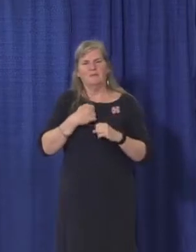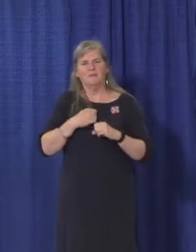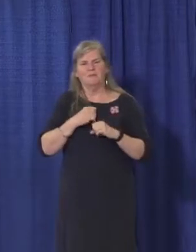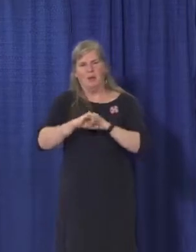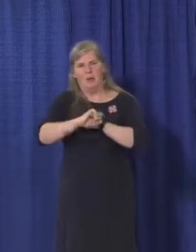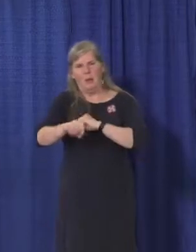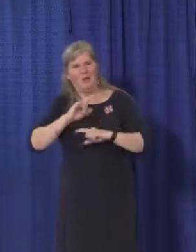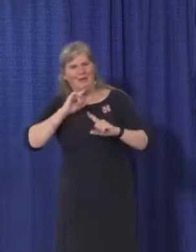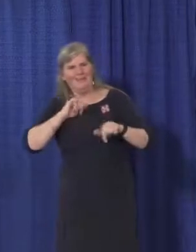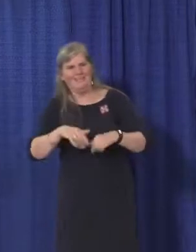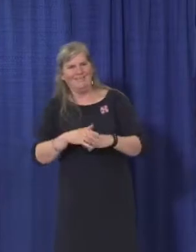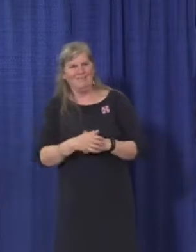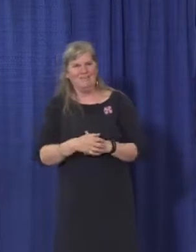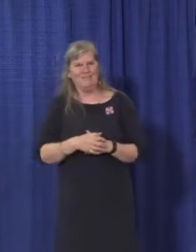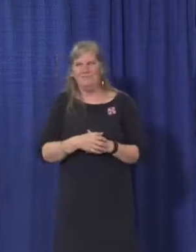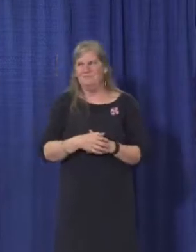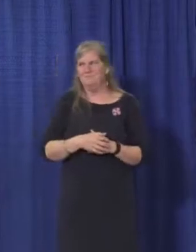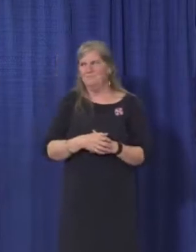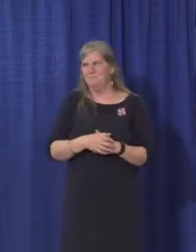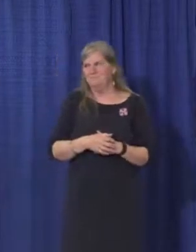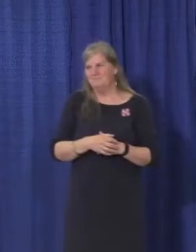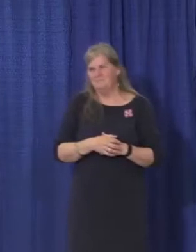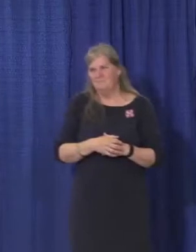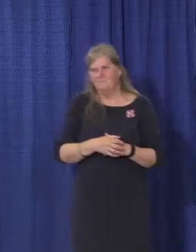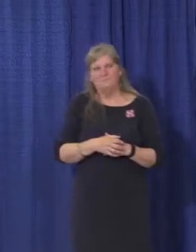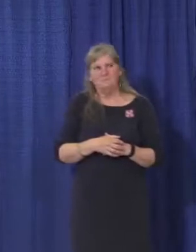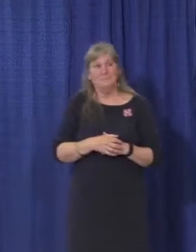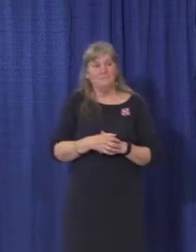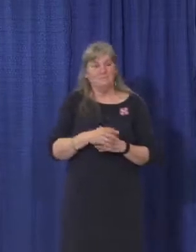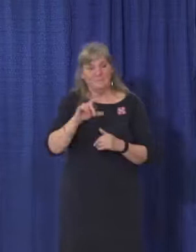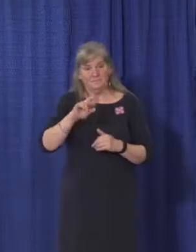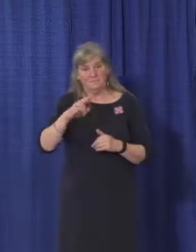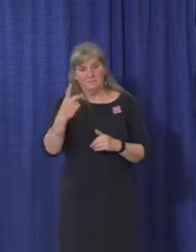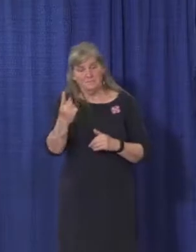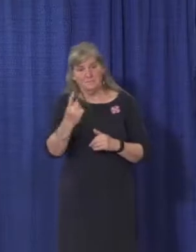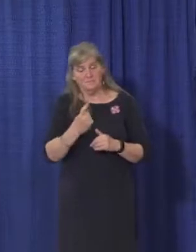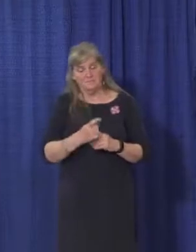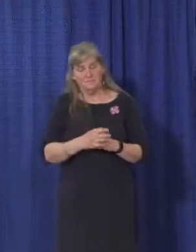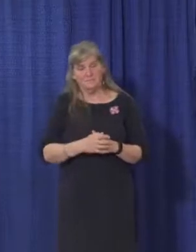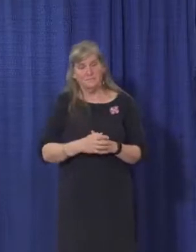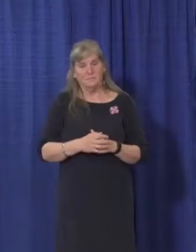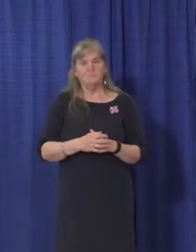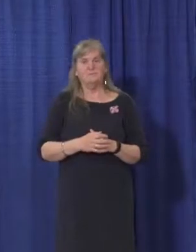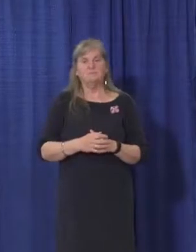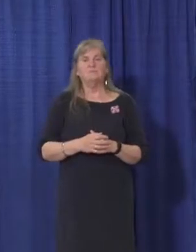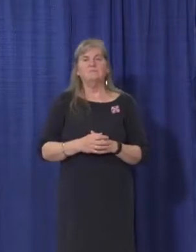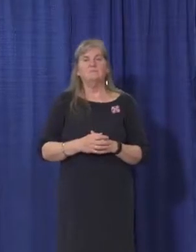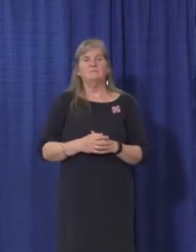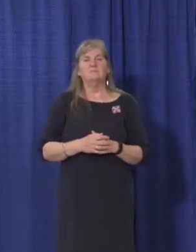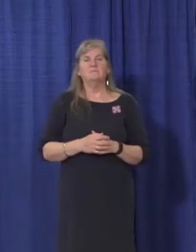short question. Pat: You have a second question?